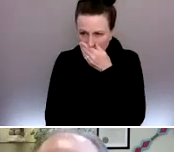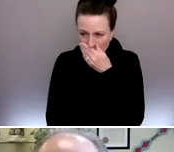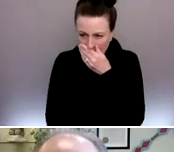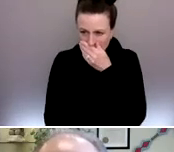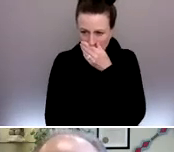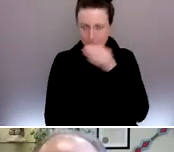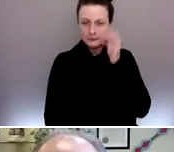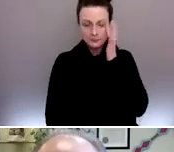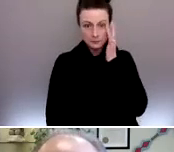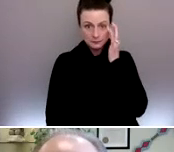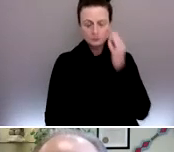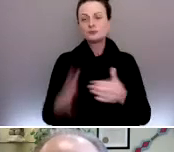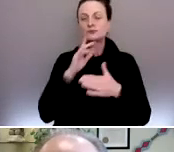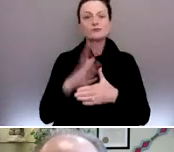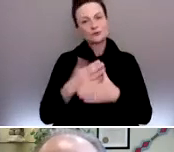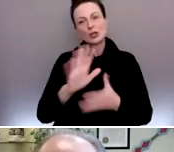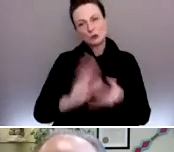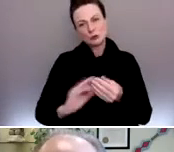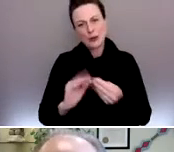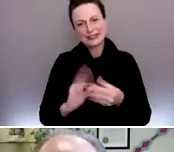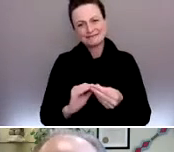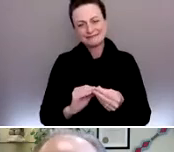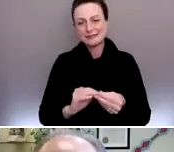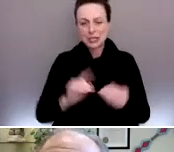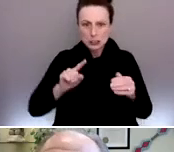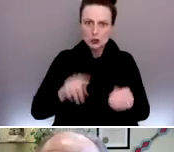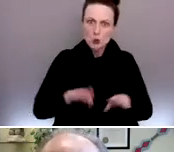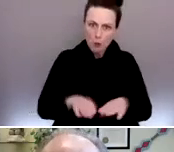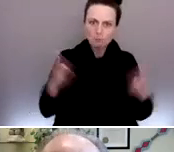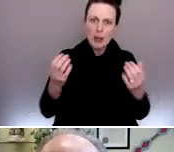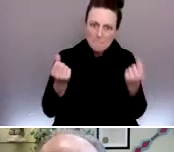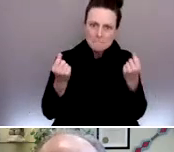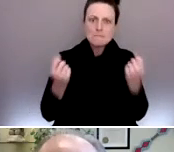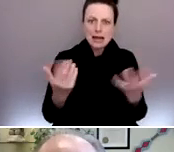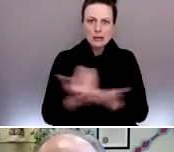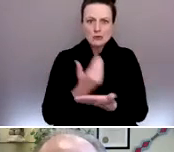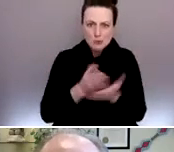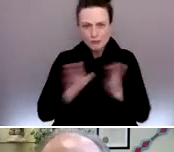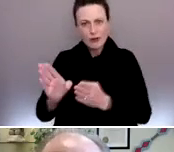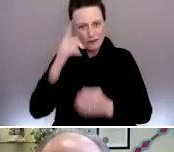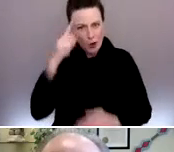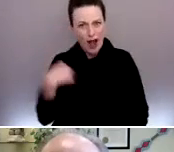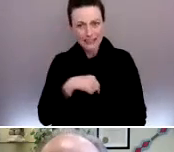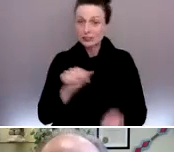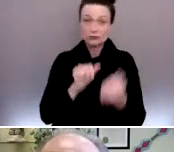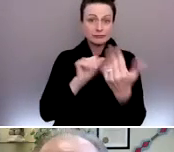journey that you charted for us. Underscoring the fact that although faced with challenges, and